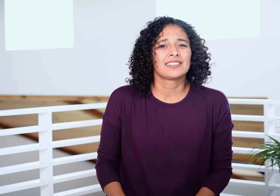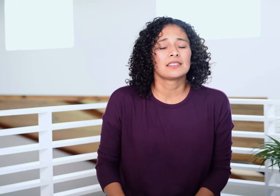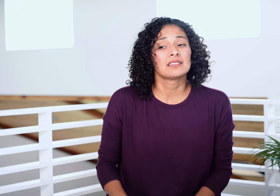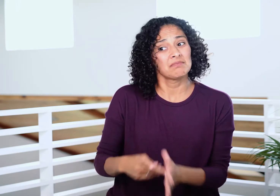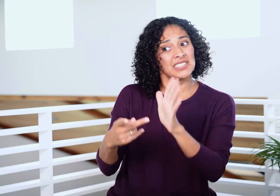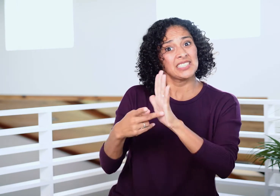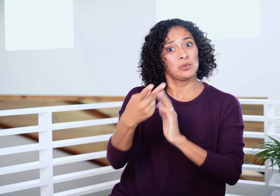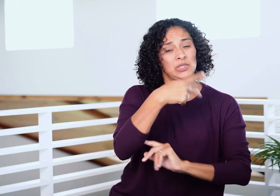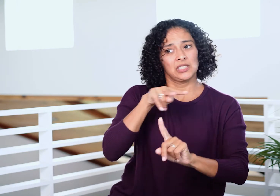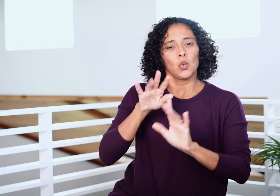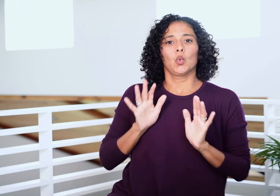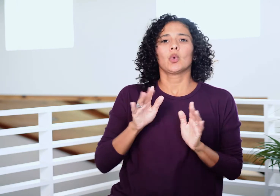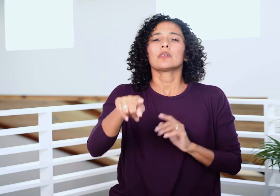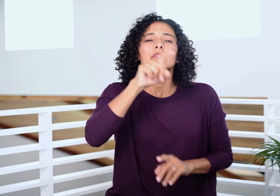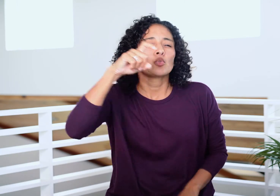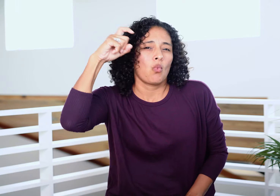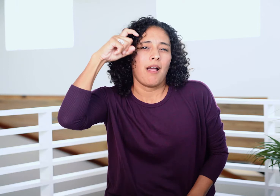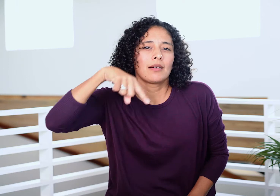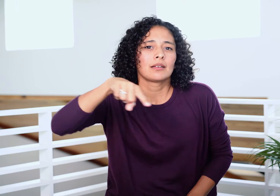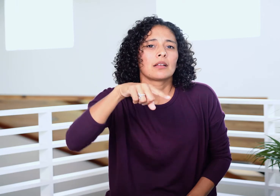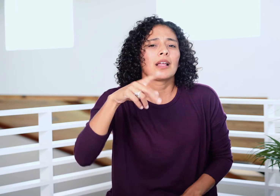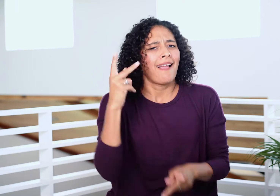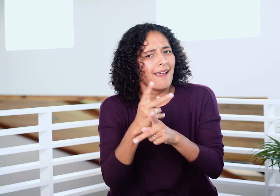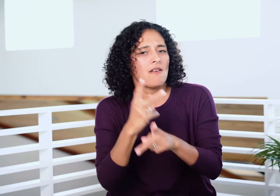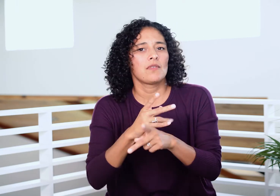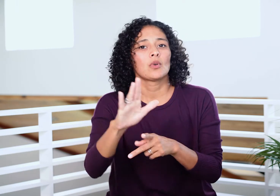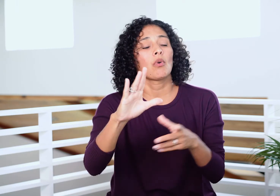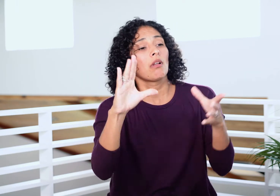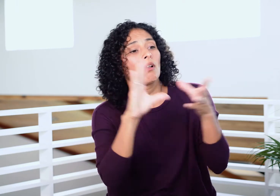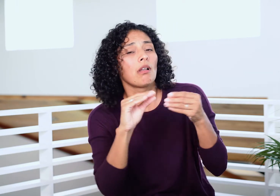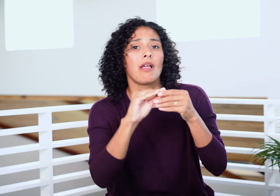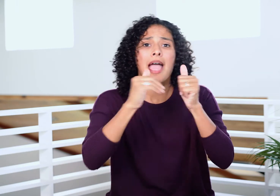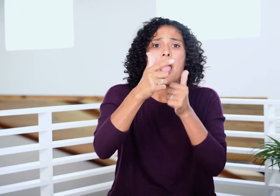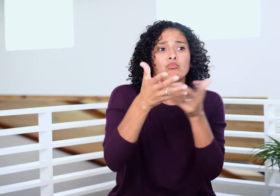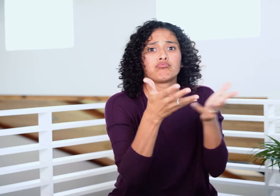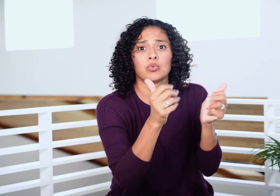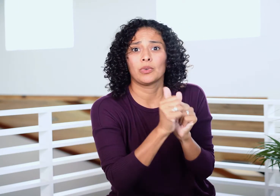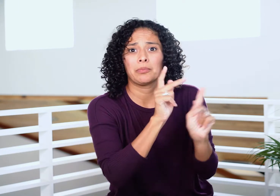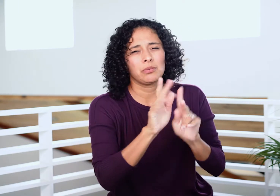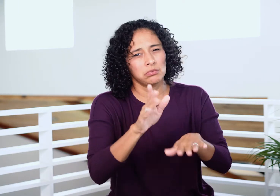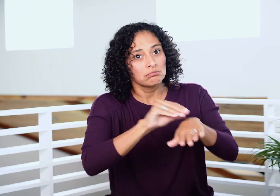We’d be wise to think carefully about when and how we advise others.